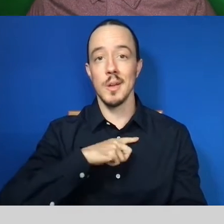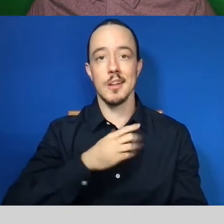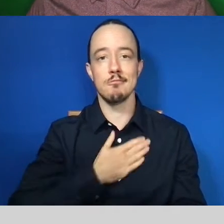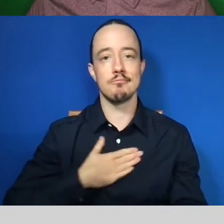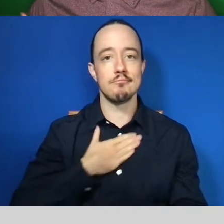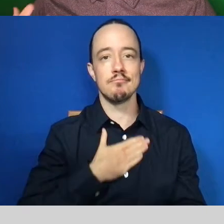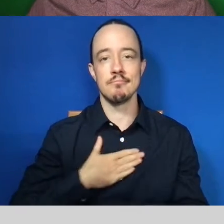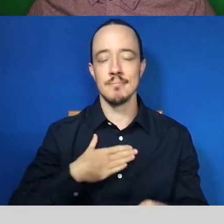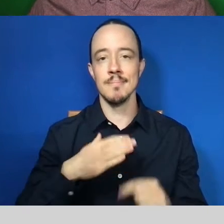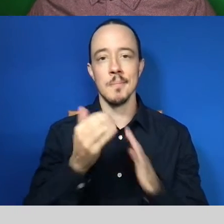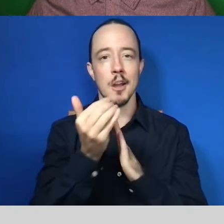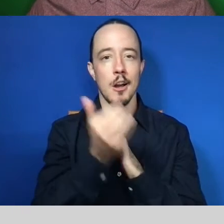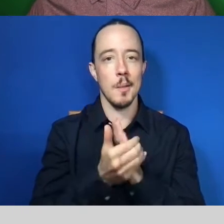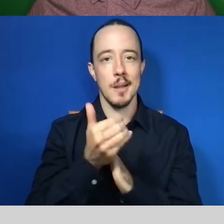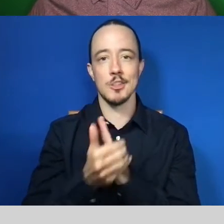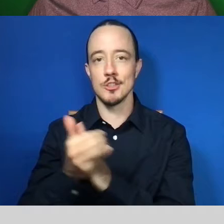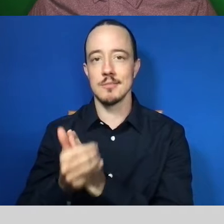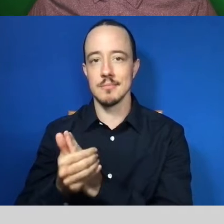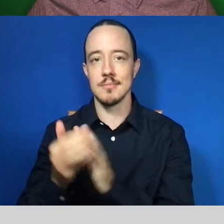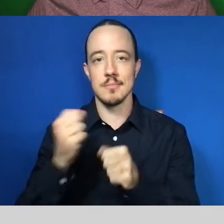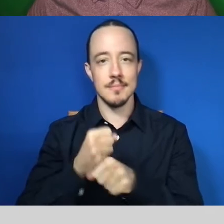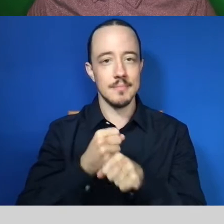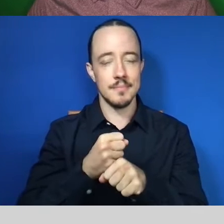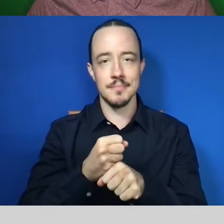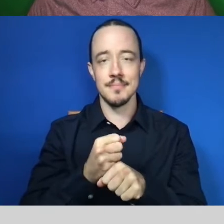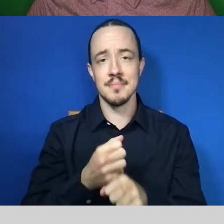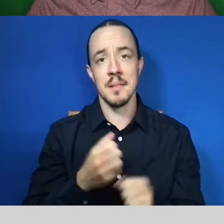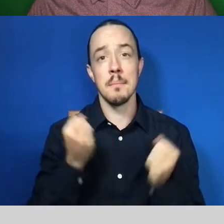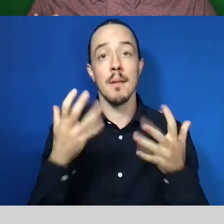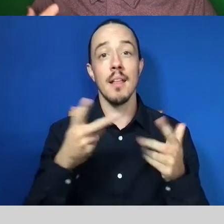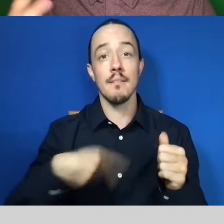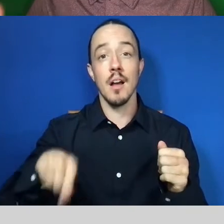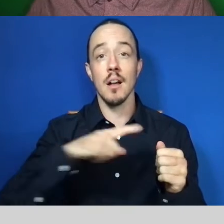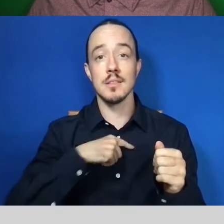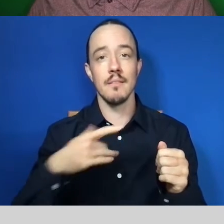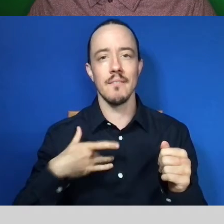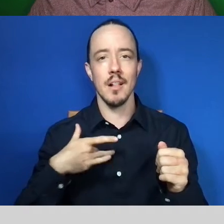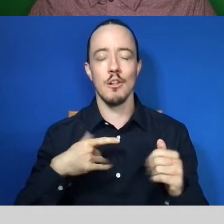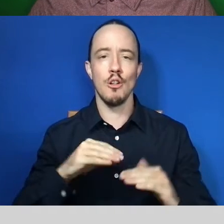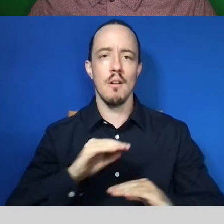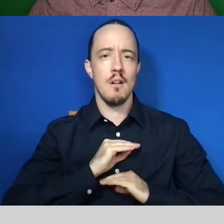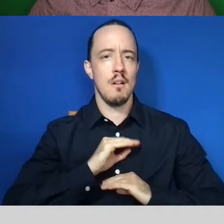As developers, we enjoy a quality bit of automation. Many of us reap a certain satisfaction